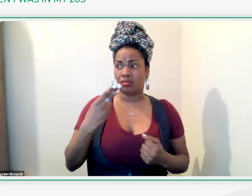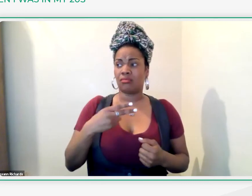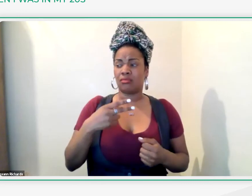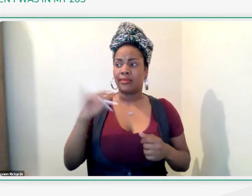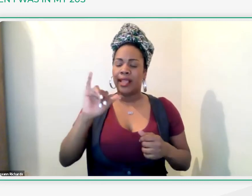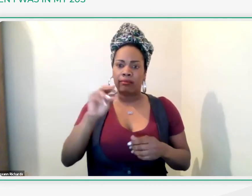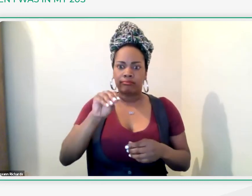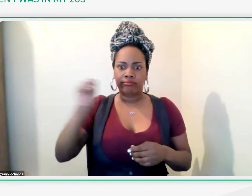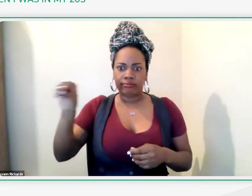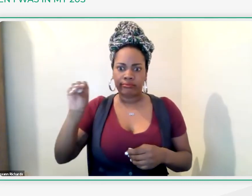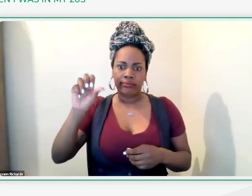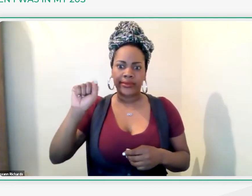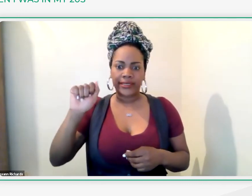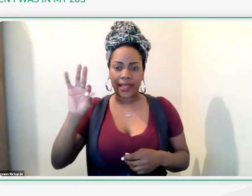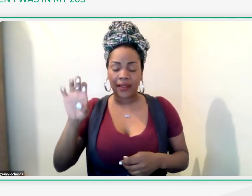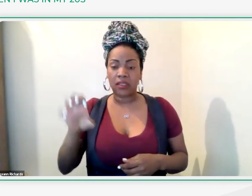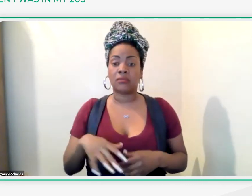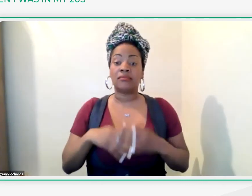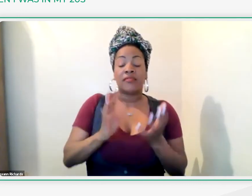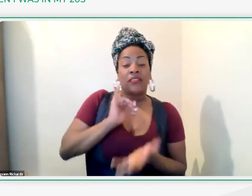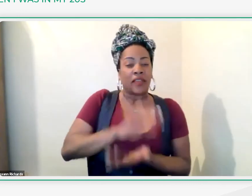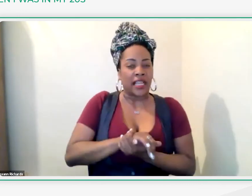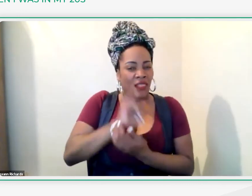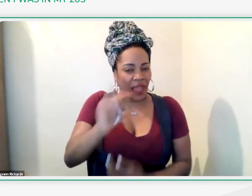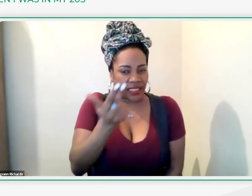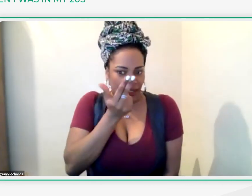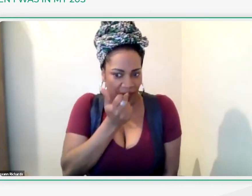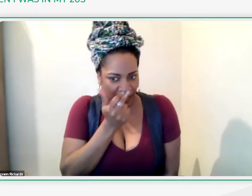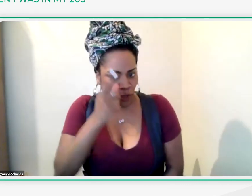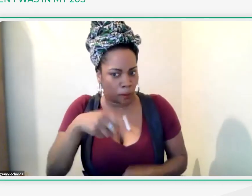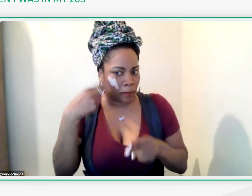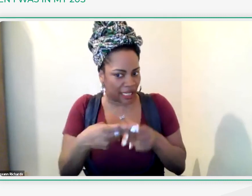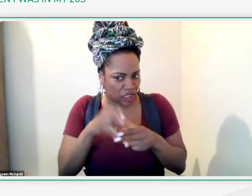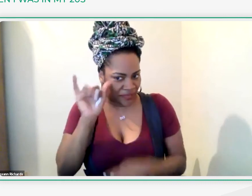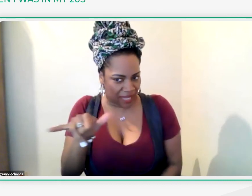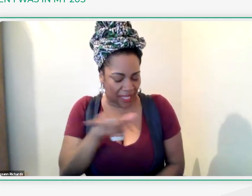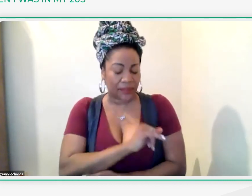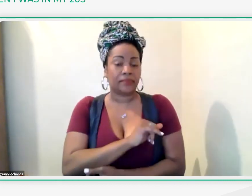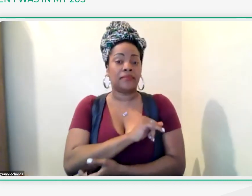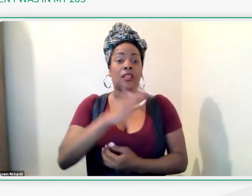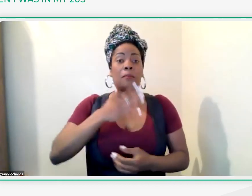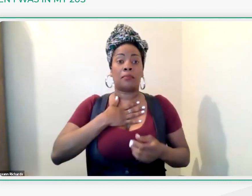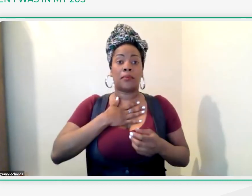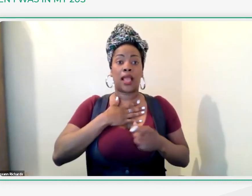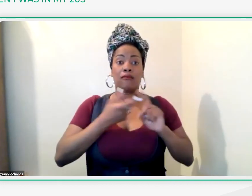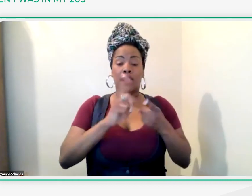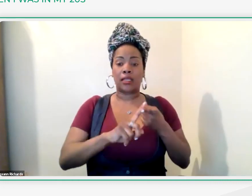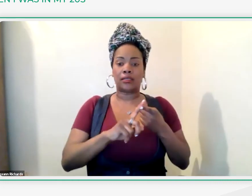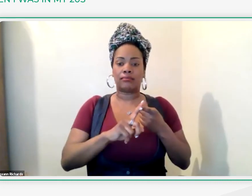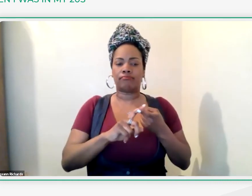Would it be smarter to have cash, like something put into a safe? Well that's a funny question.